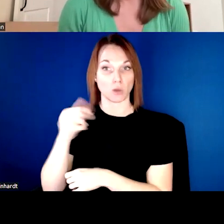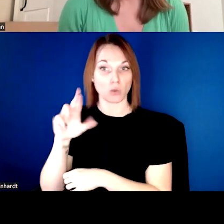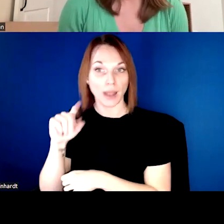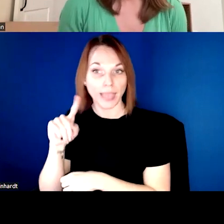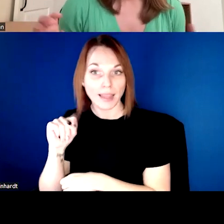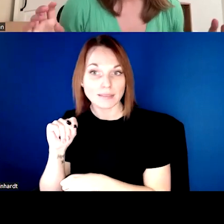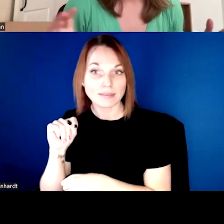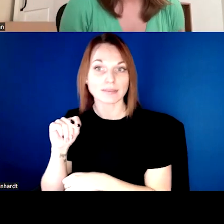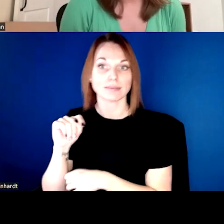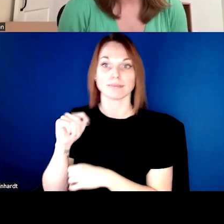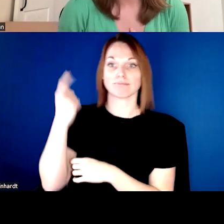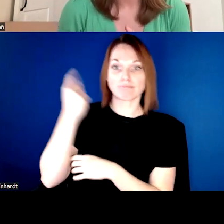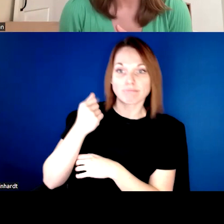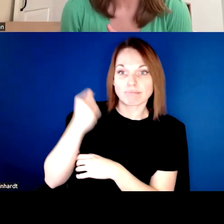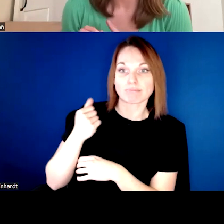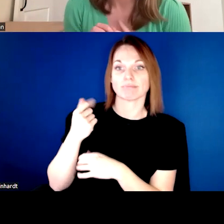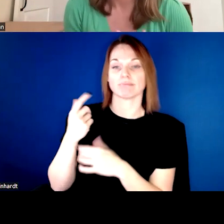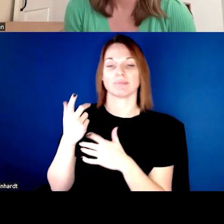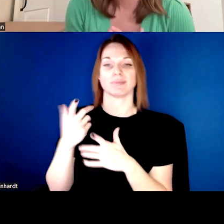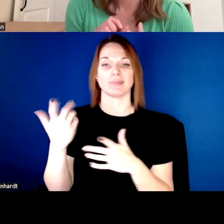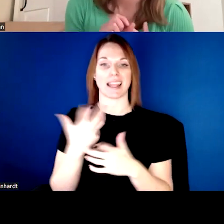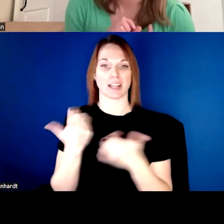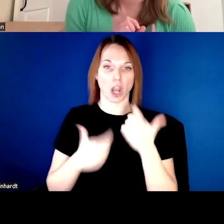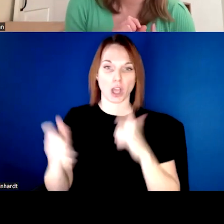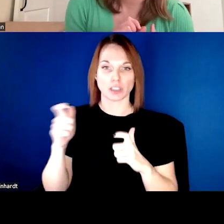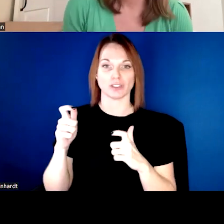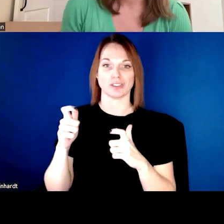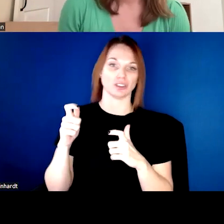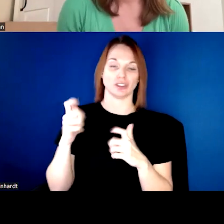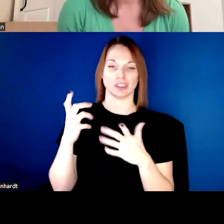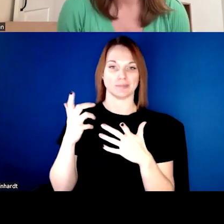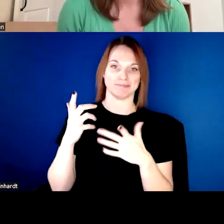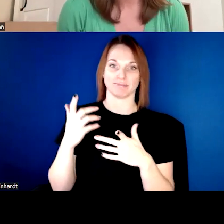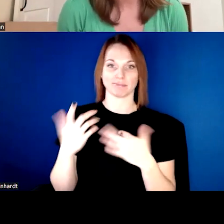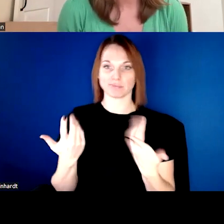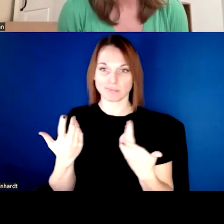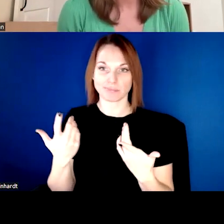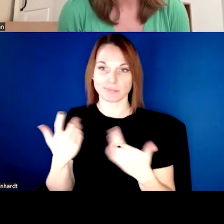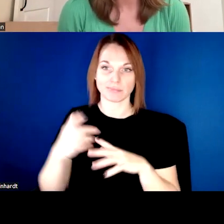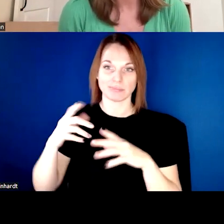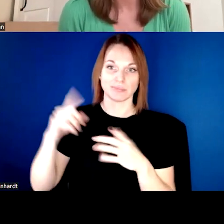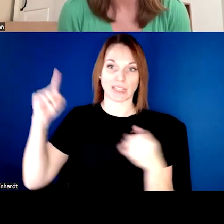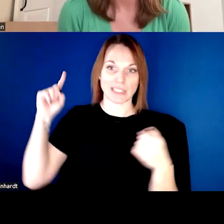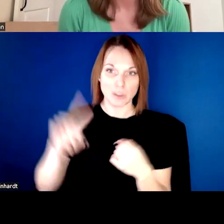and the largest decreases in carrying a credit card balance; and they're also less likely to work